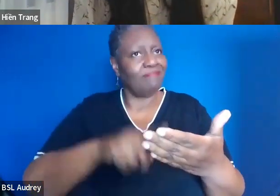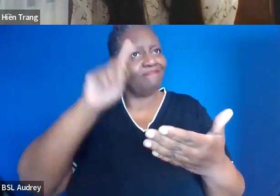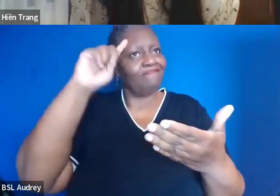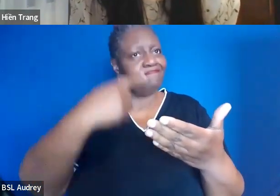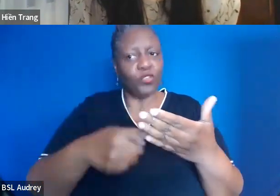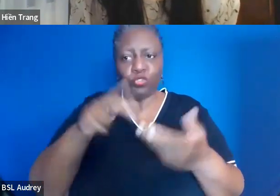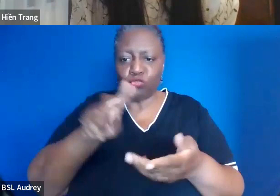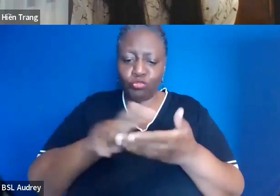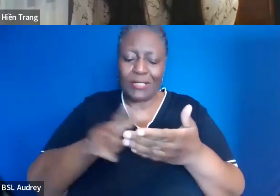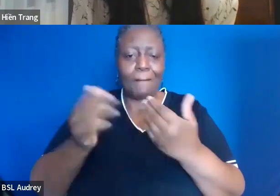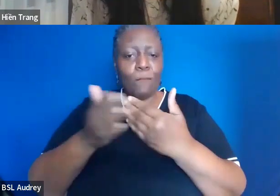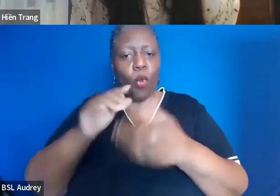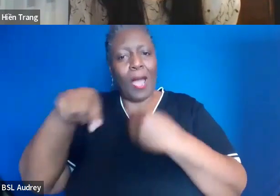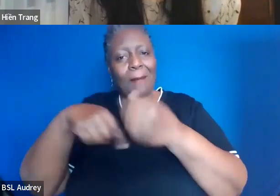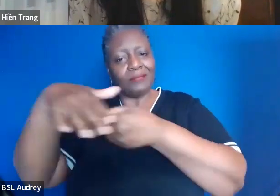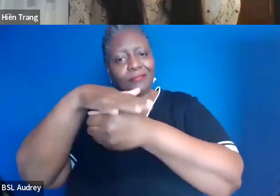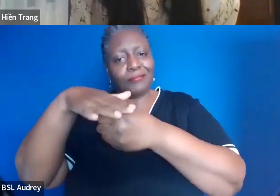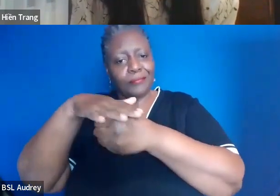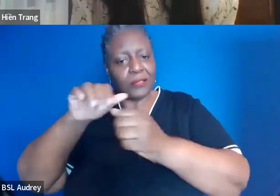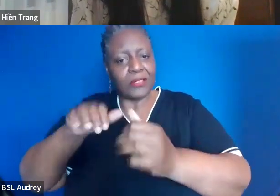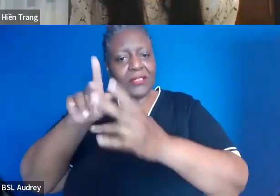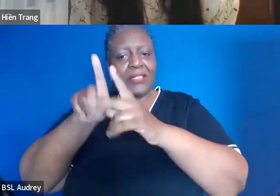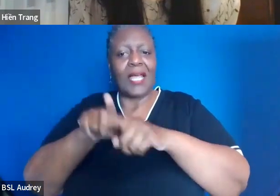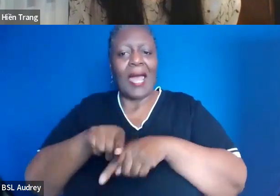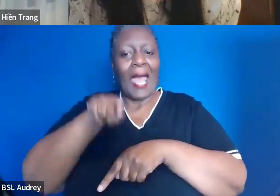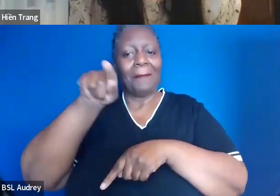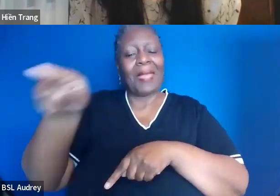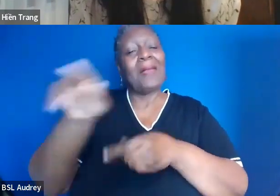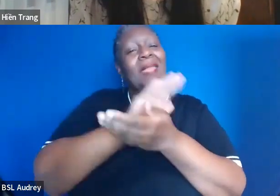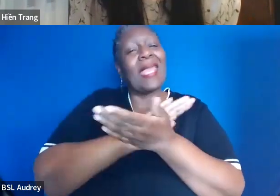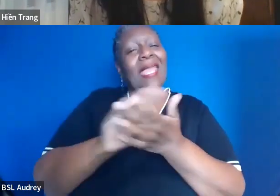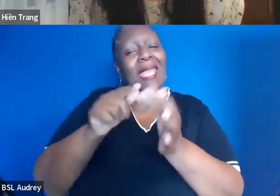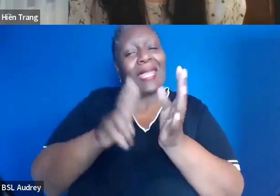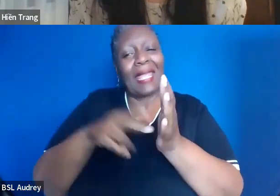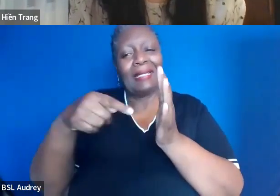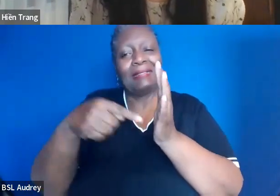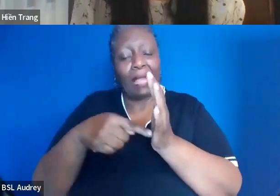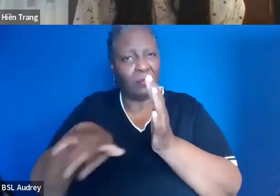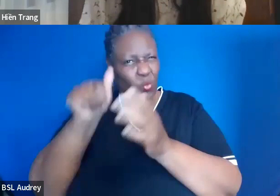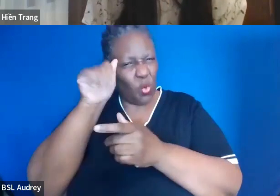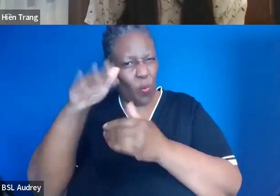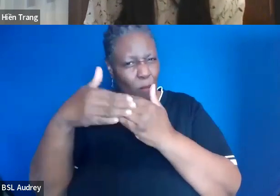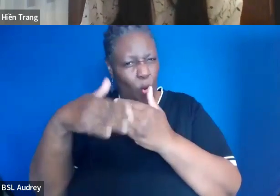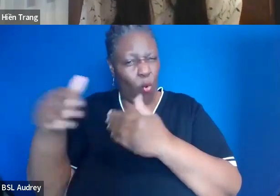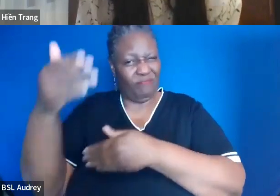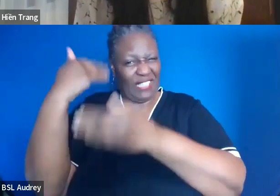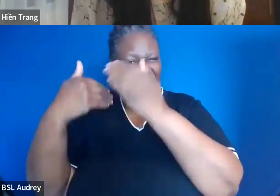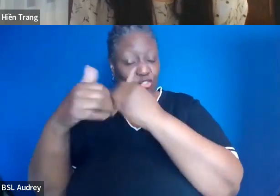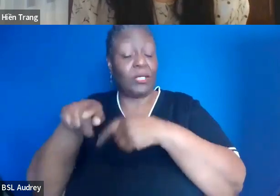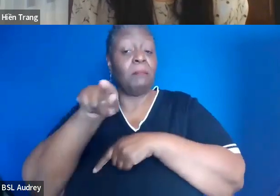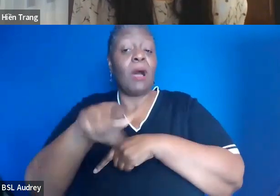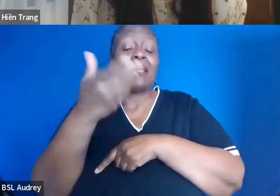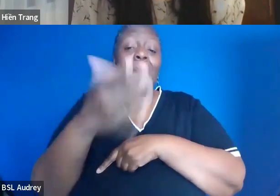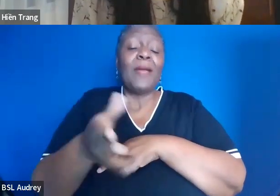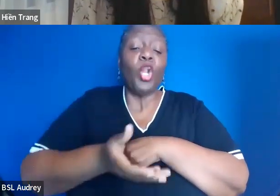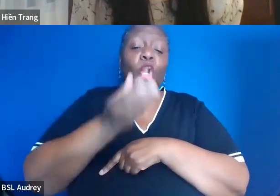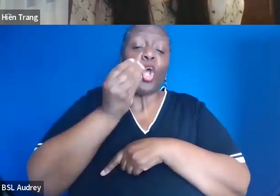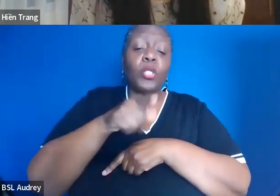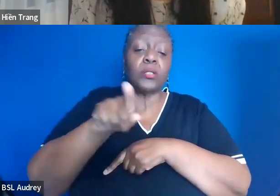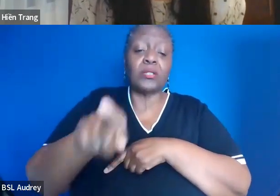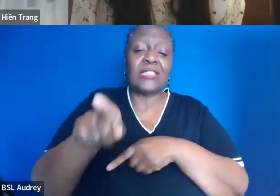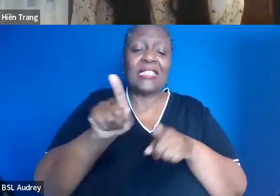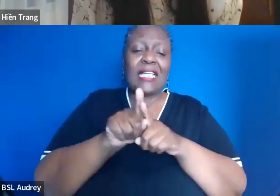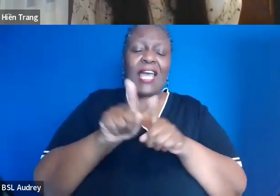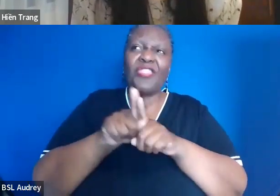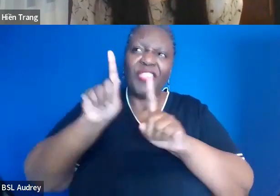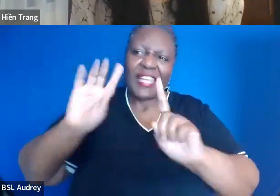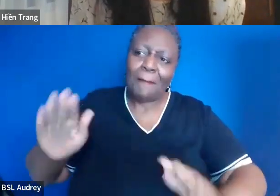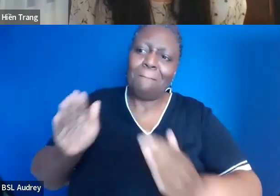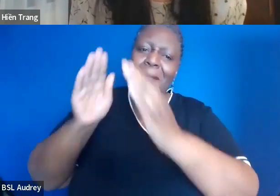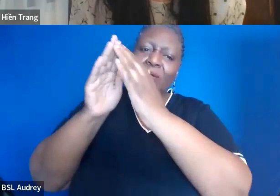knows more about this history but I learned that it's actually the sight of a giant mass grave